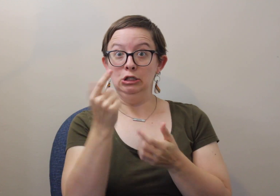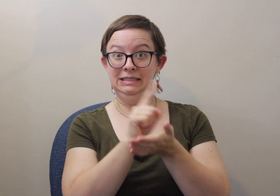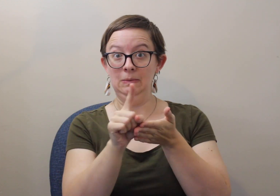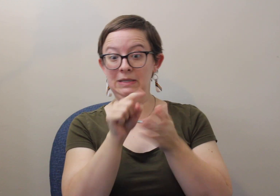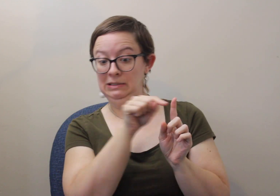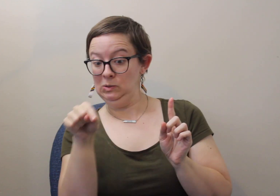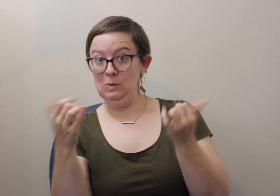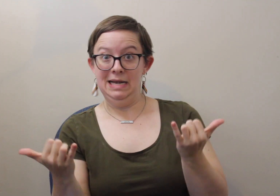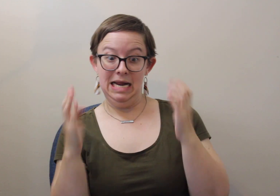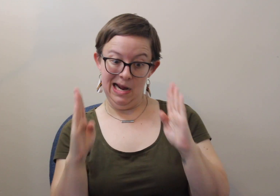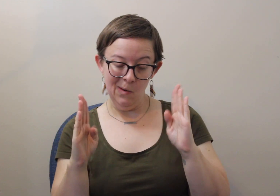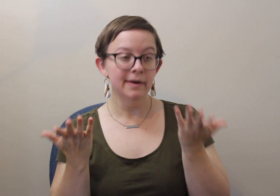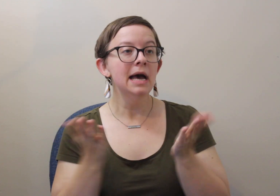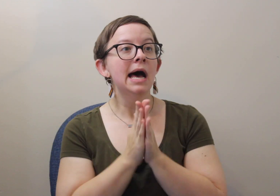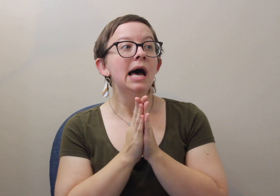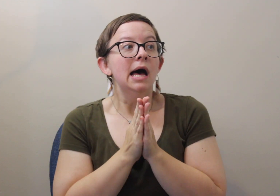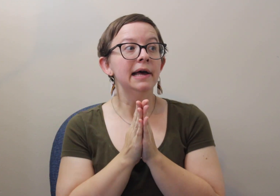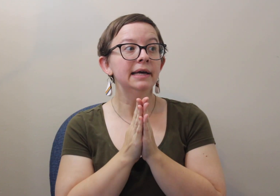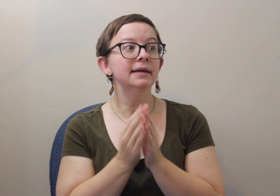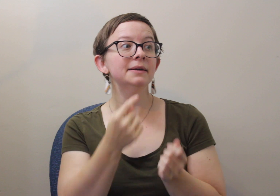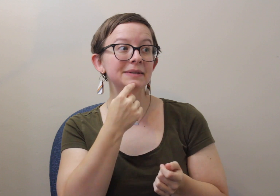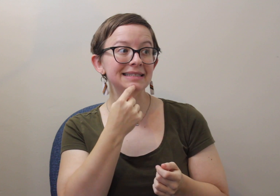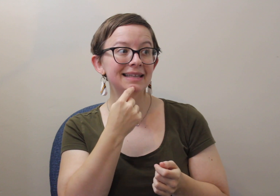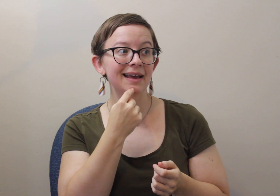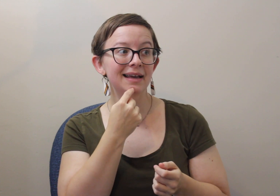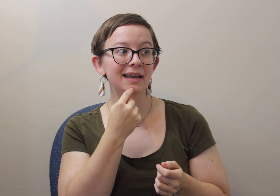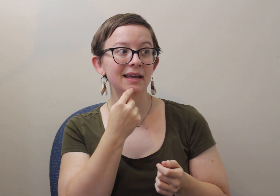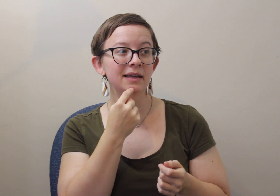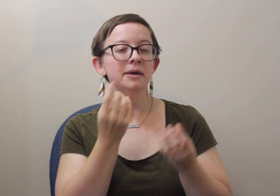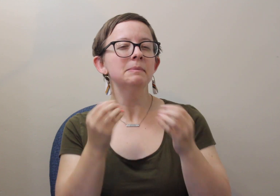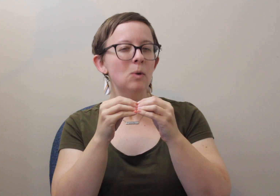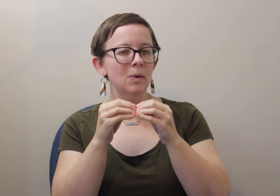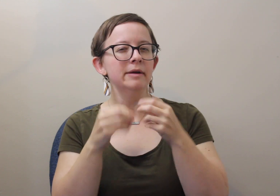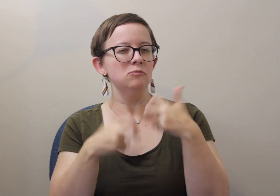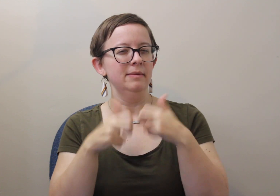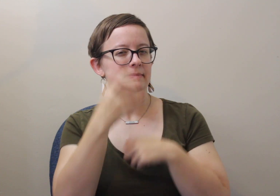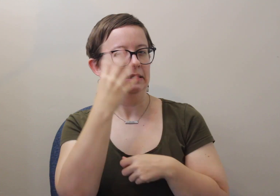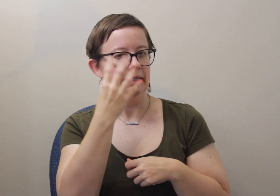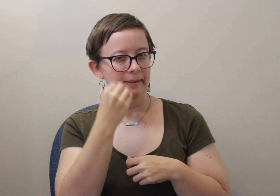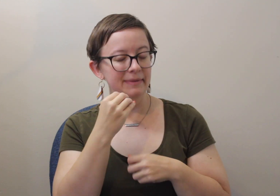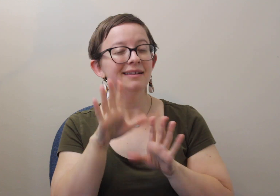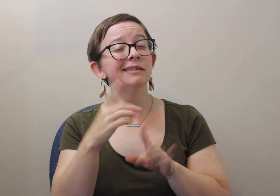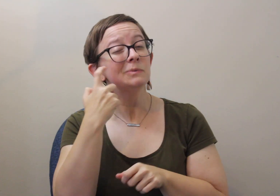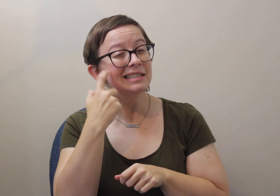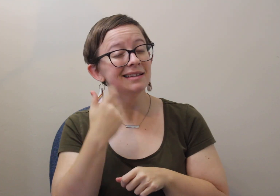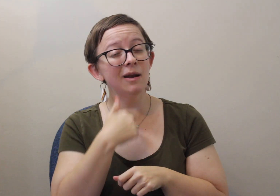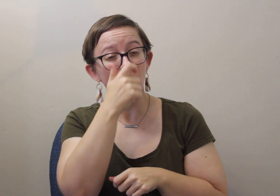So far since 13 weeks till now I would say definitely had more issues sleeping.